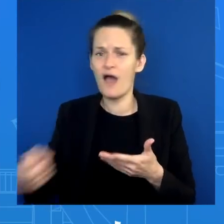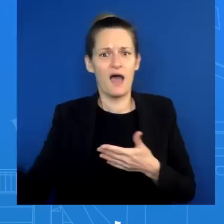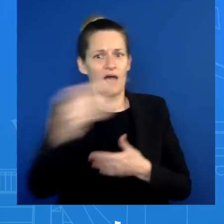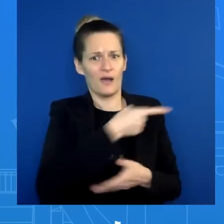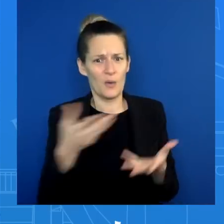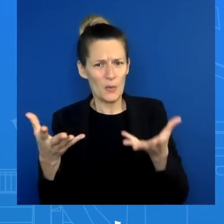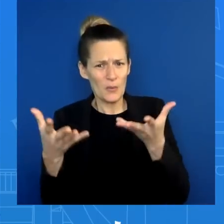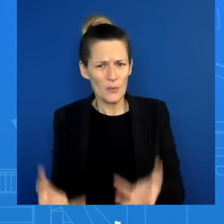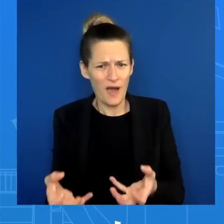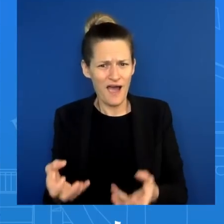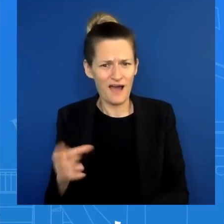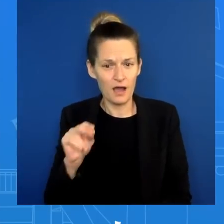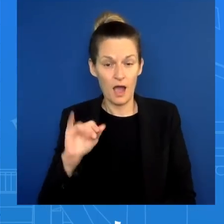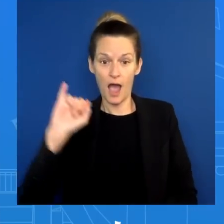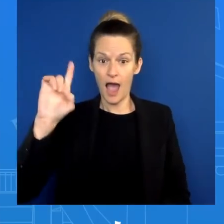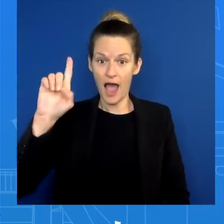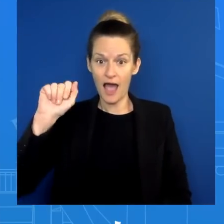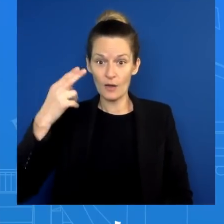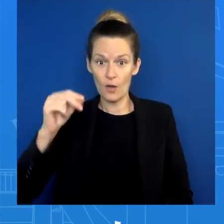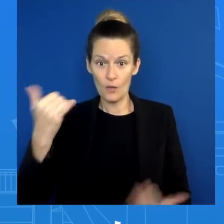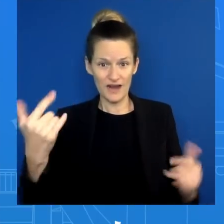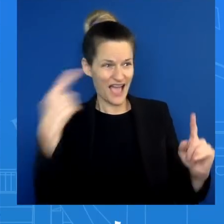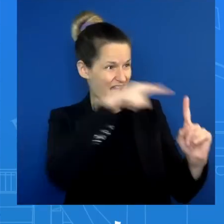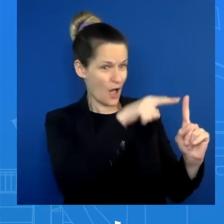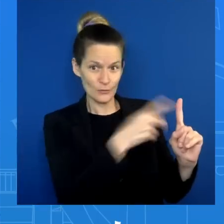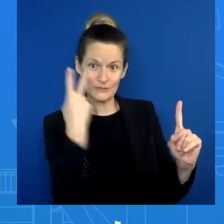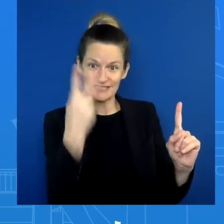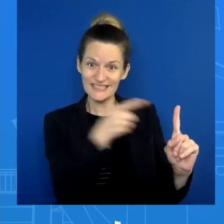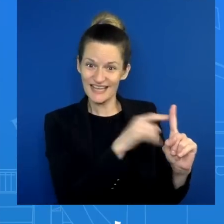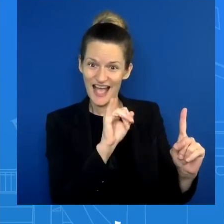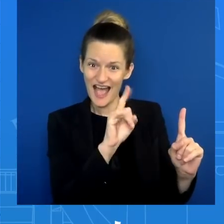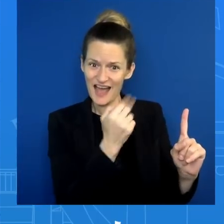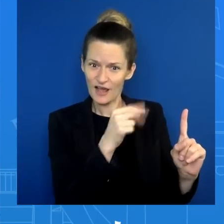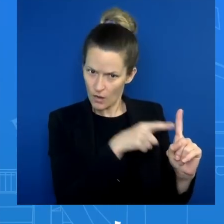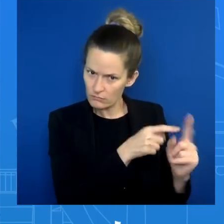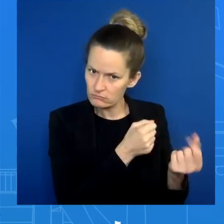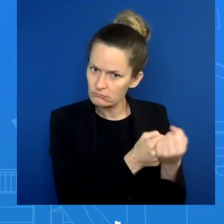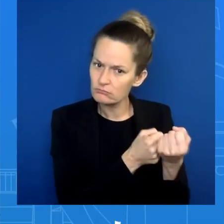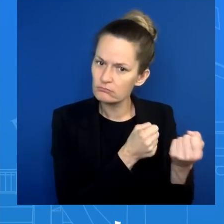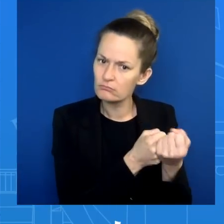are speaking are making their voices clear. Right. This is not what we saw.